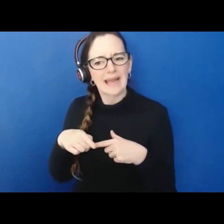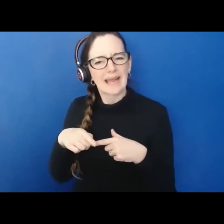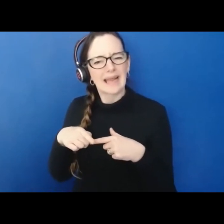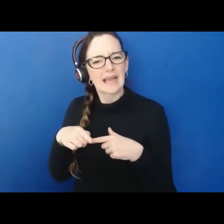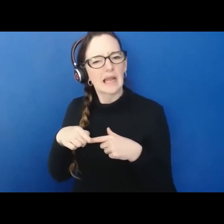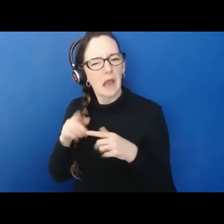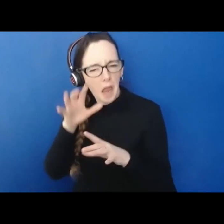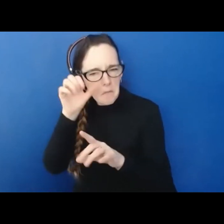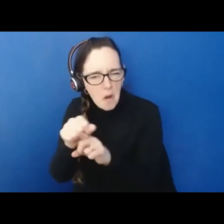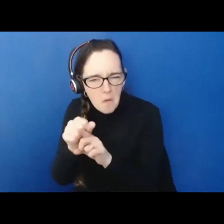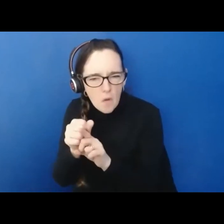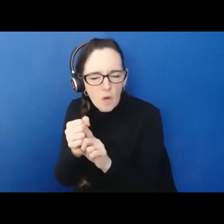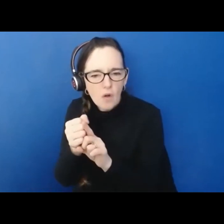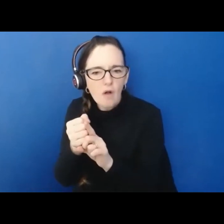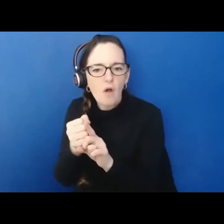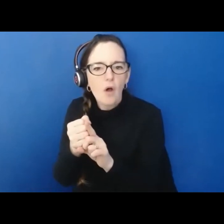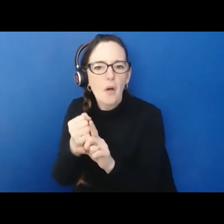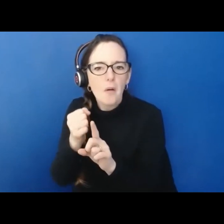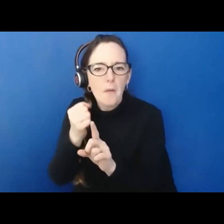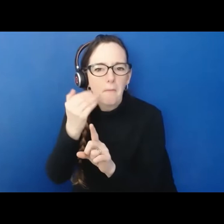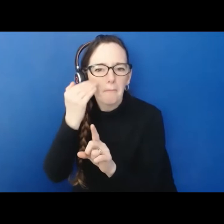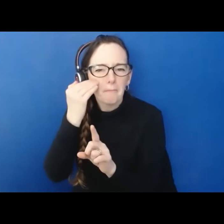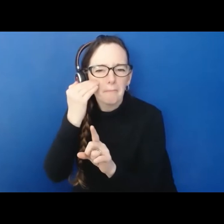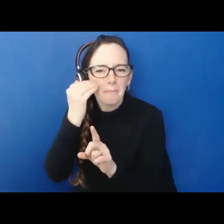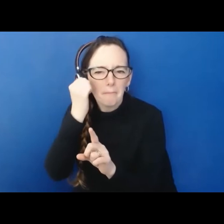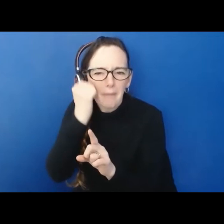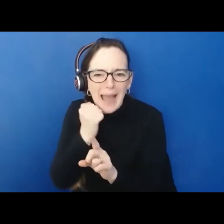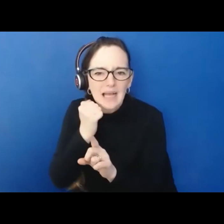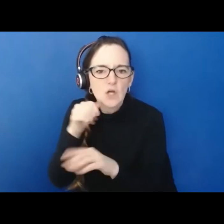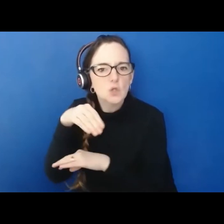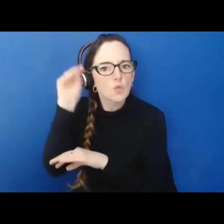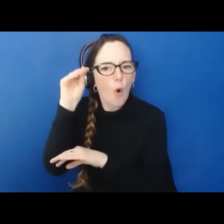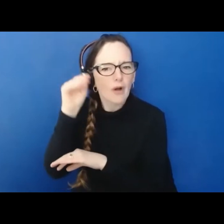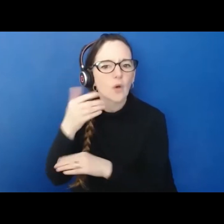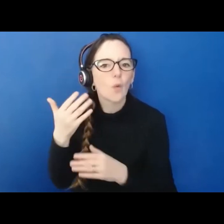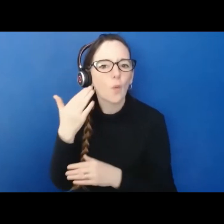of a Black Swan in the 17th Century which literally on first sight invalidated the fact